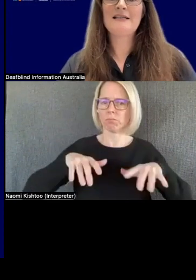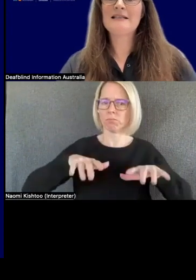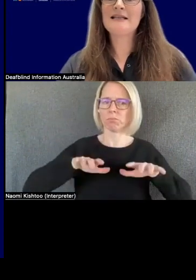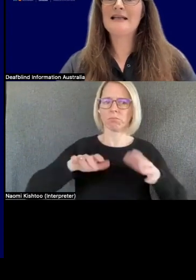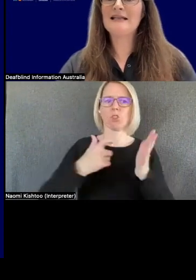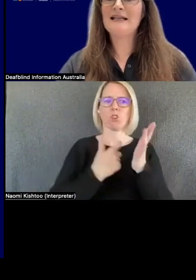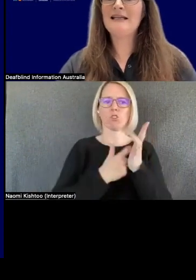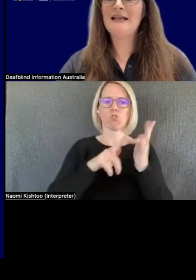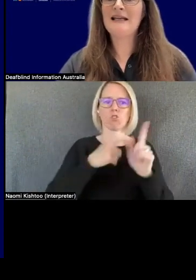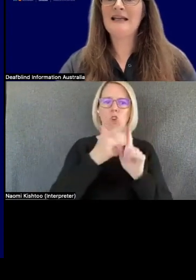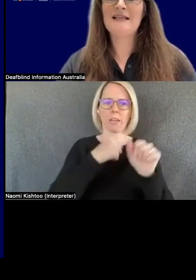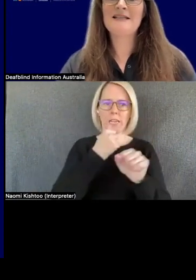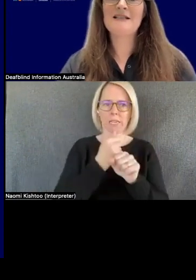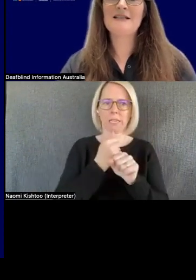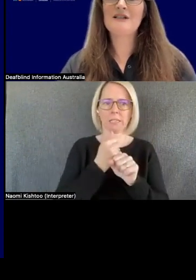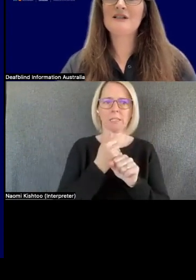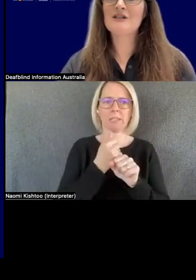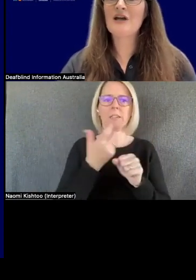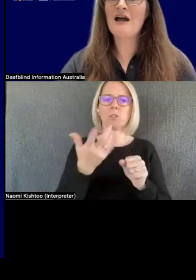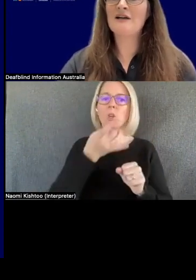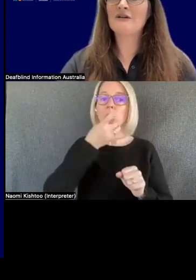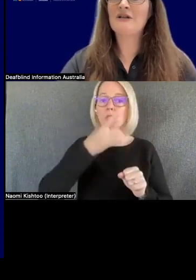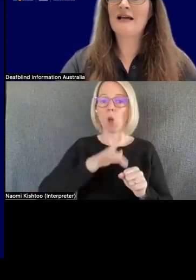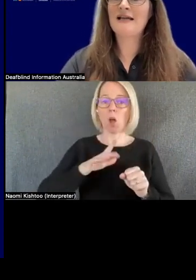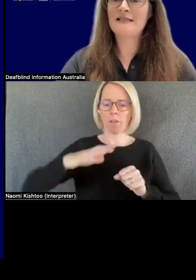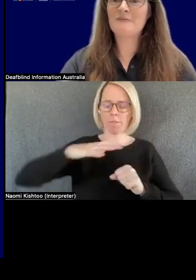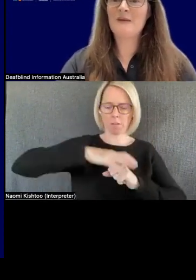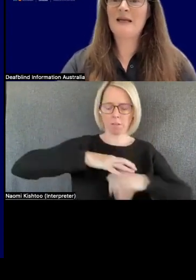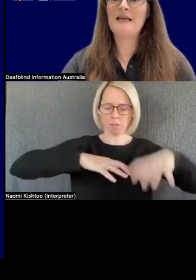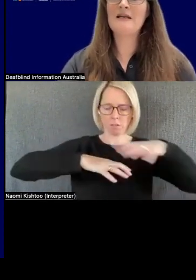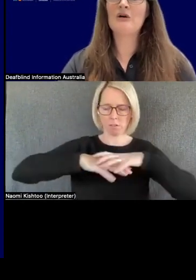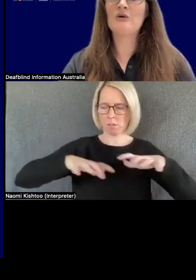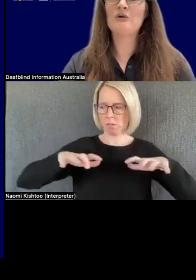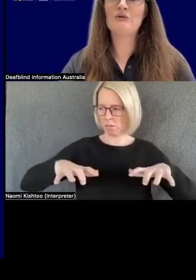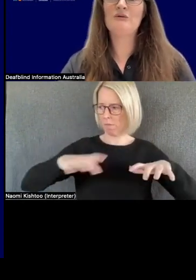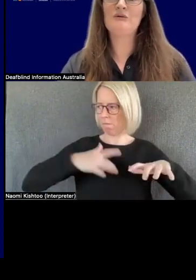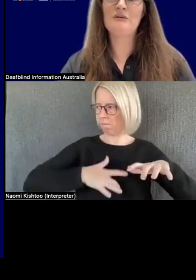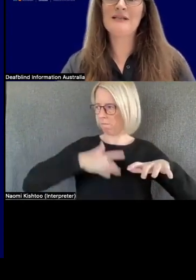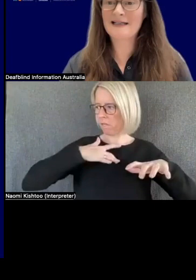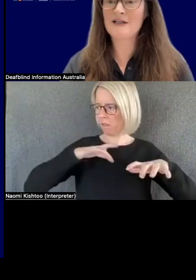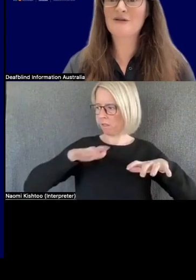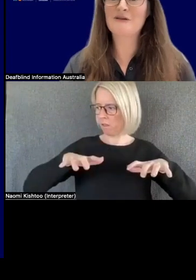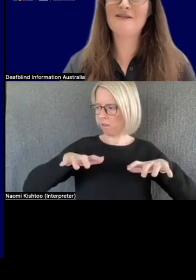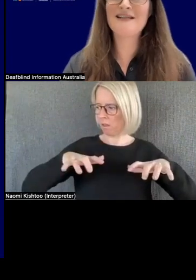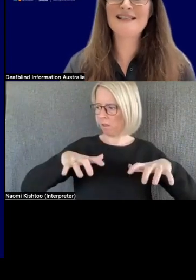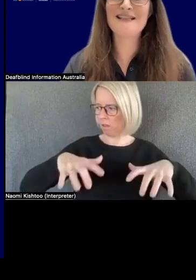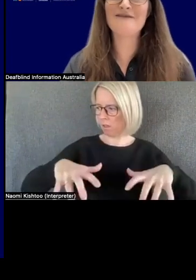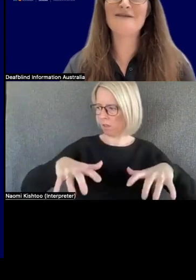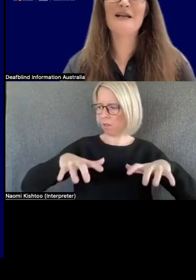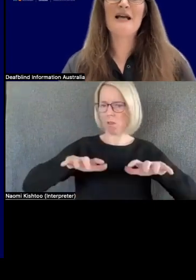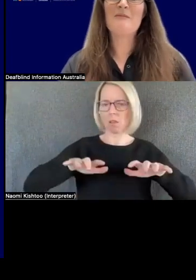Incidentally, this child has been called tactile defensive,